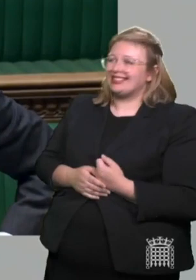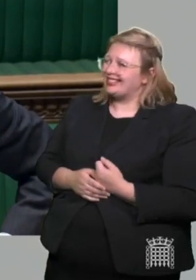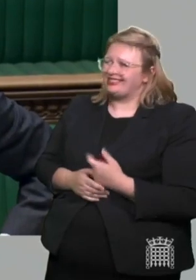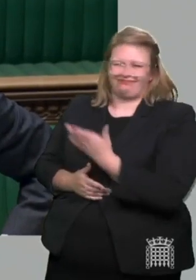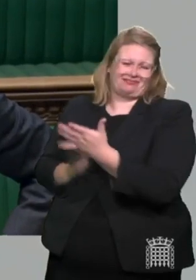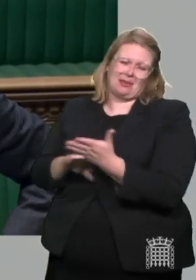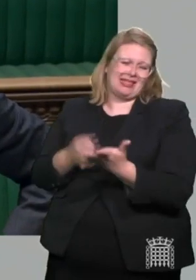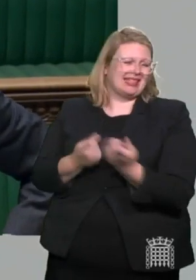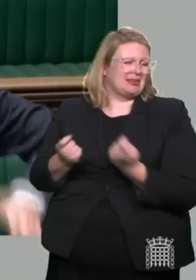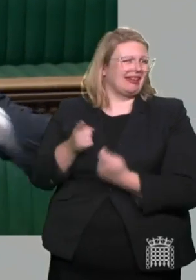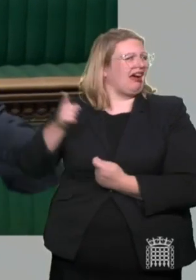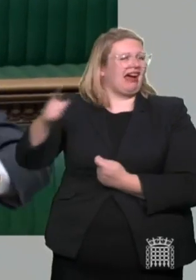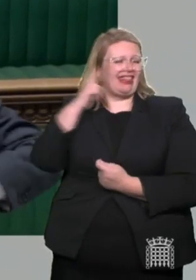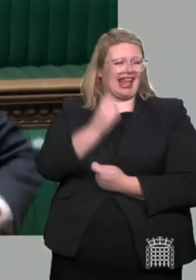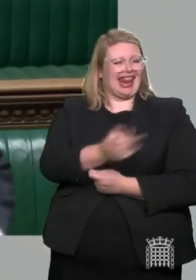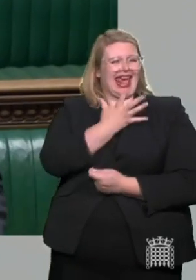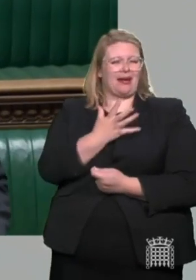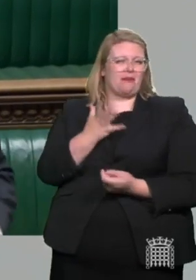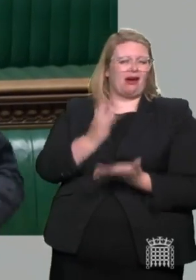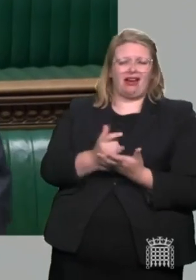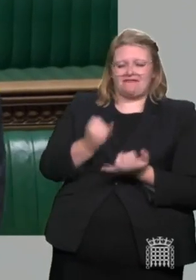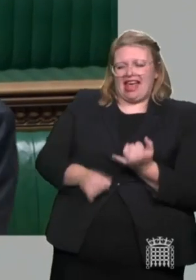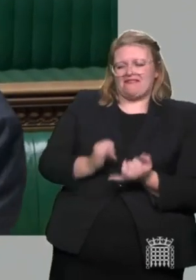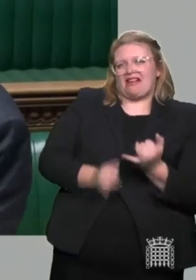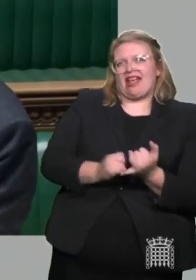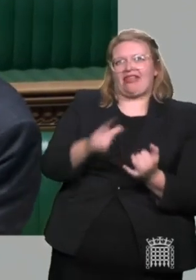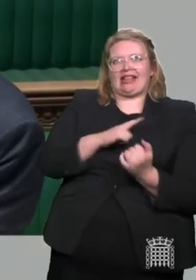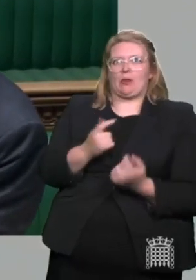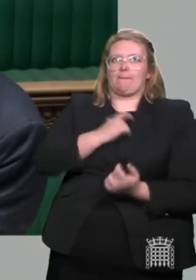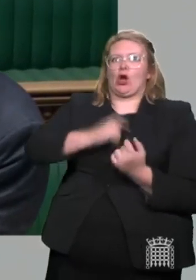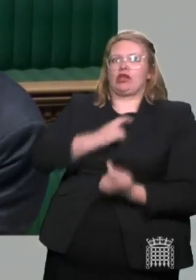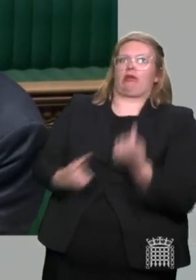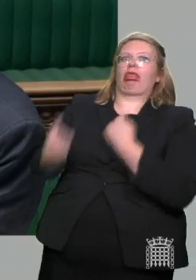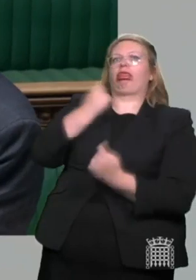across British politics, that it has nothing to say, and that it has no plan for our future